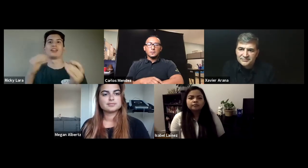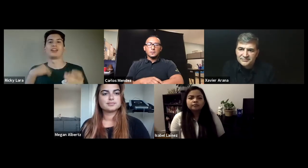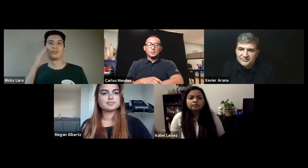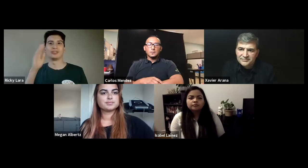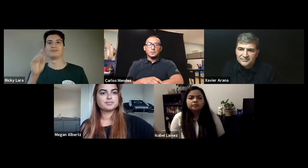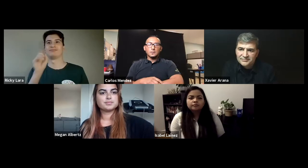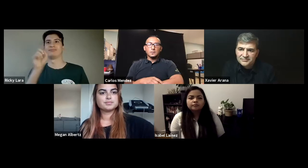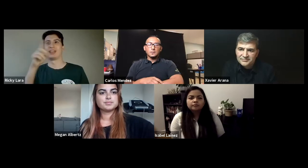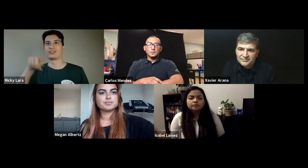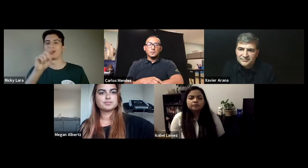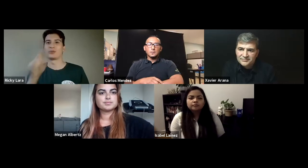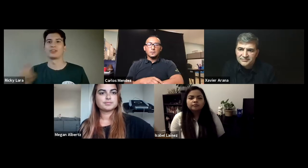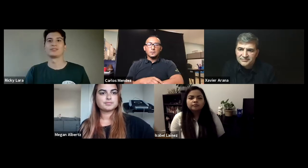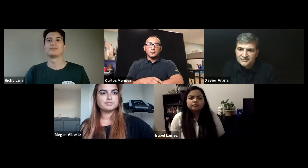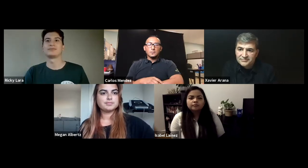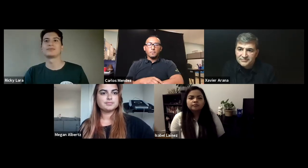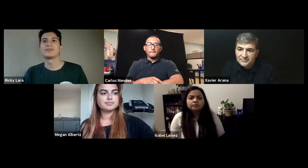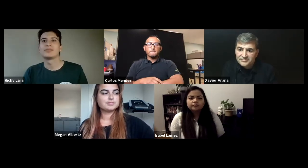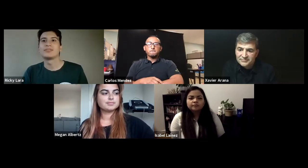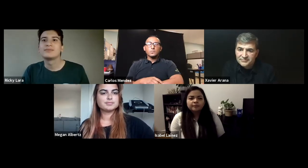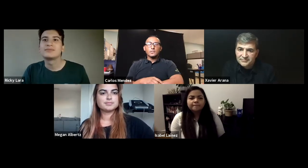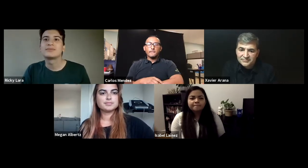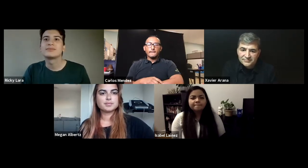Um, I know there's been some comments, you know, made up,